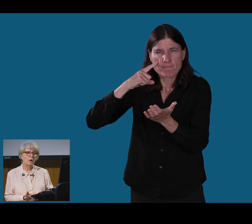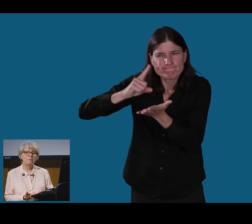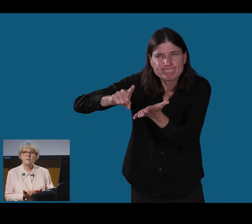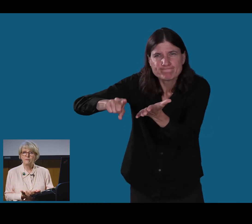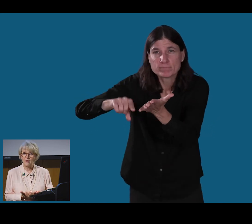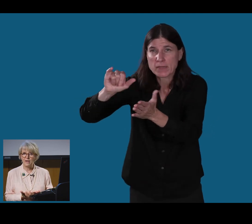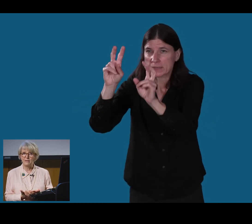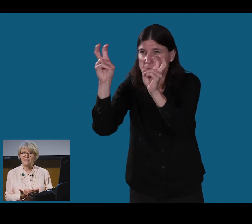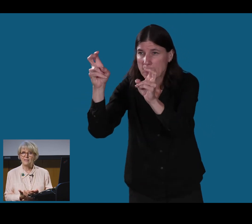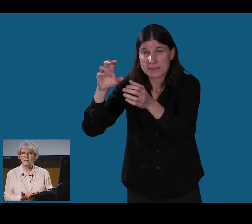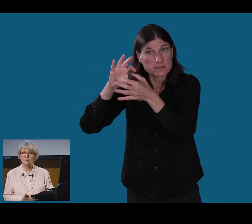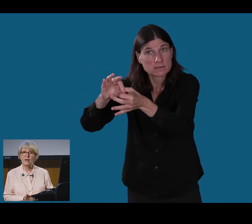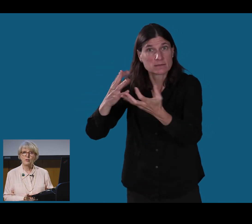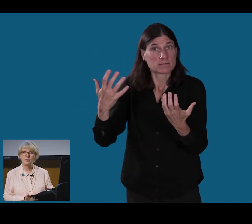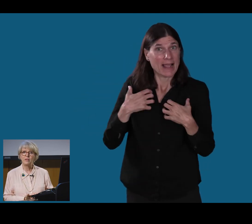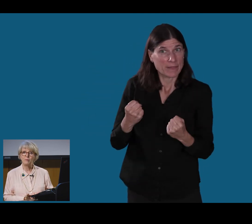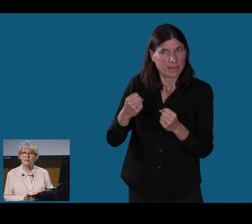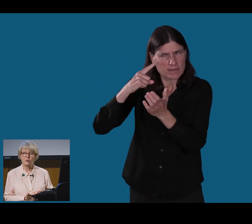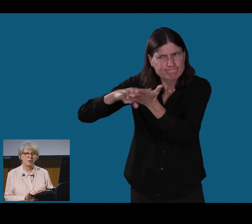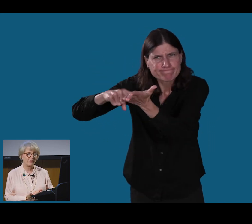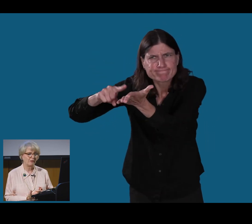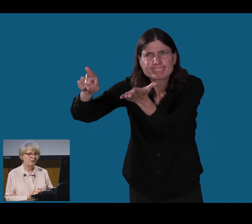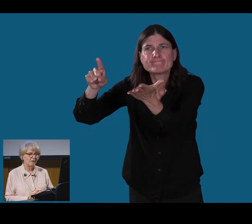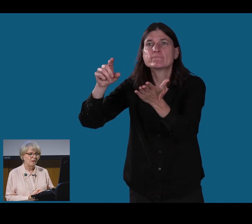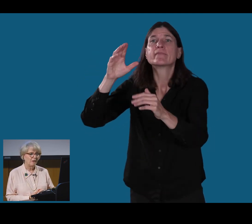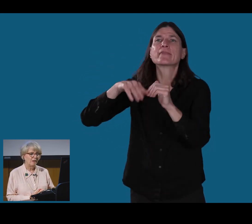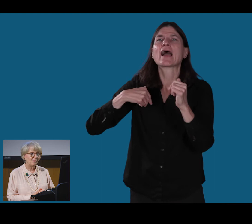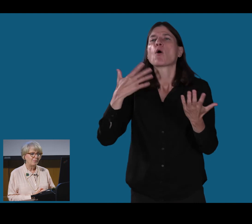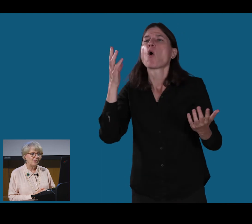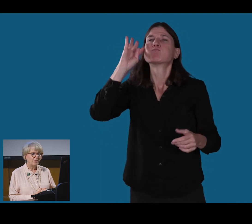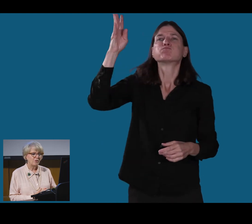or define in detail -how you intend to measure something.